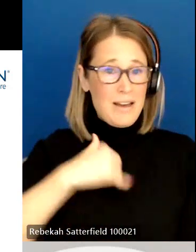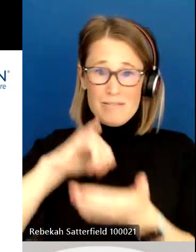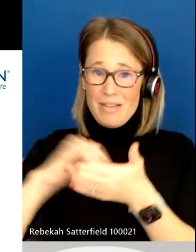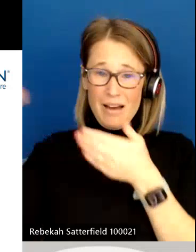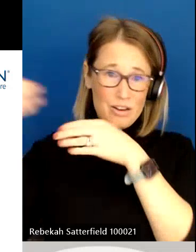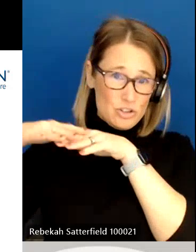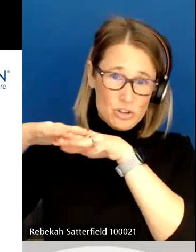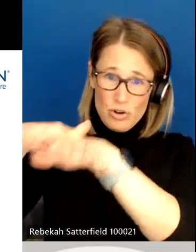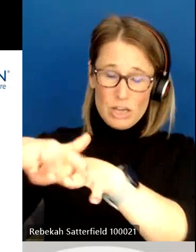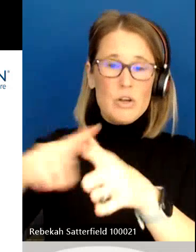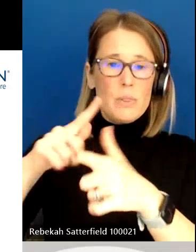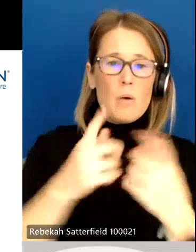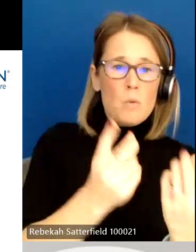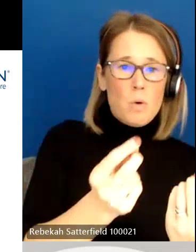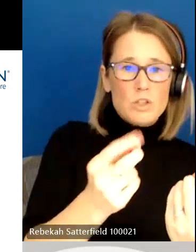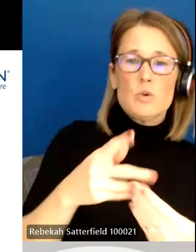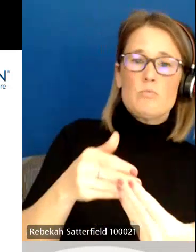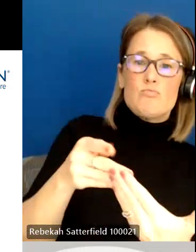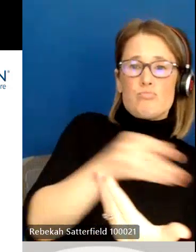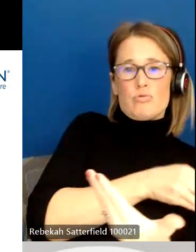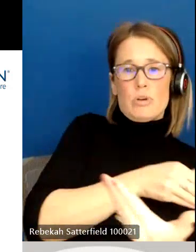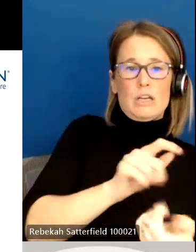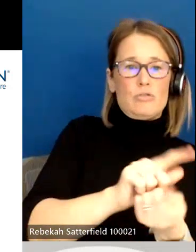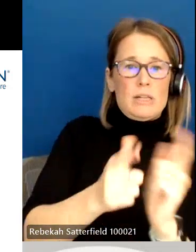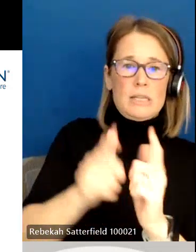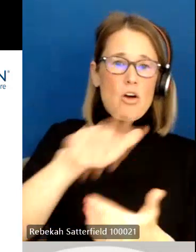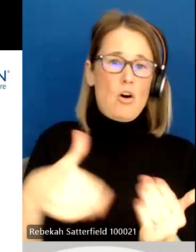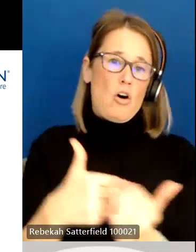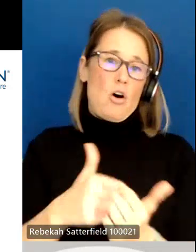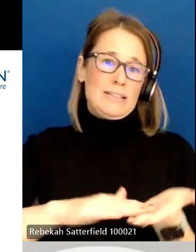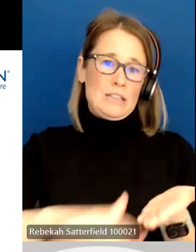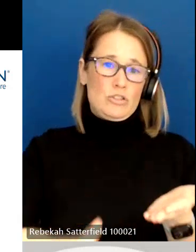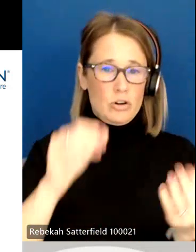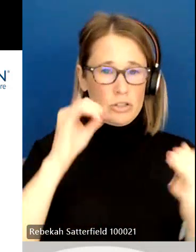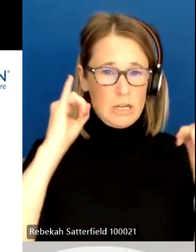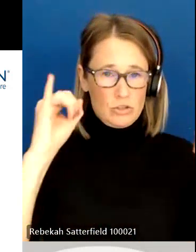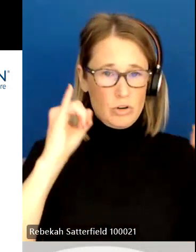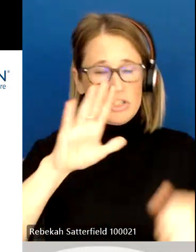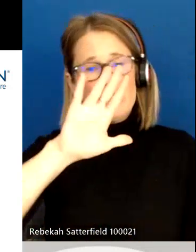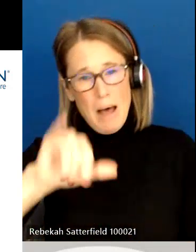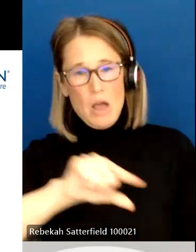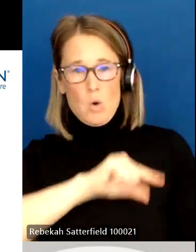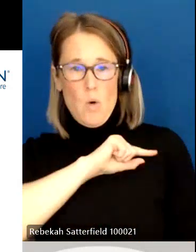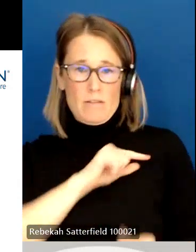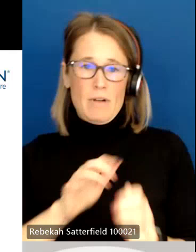is to pre-ra all major discharge instructions by qualified translators and that anything that's